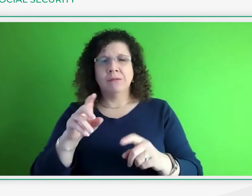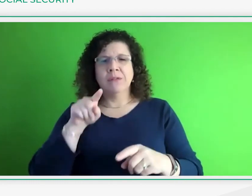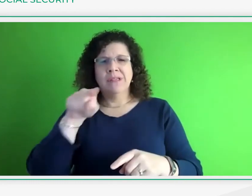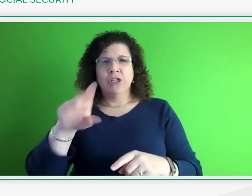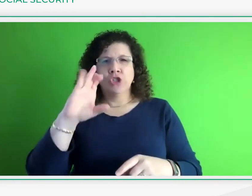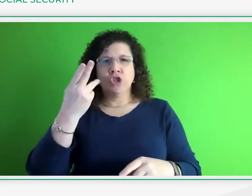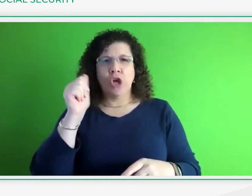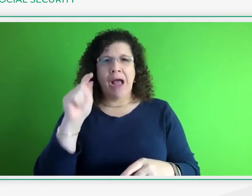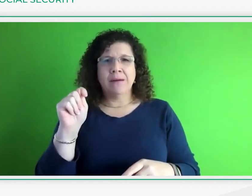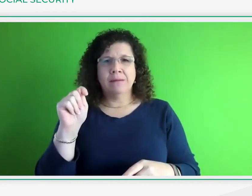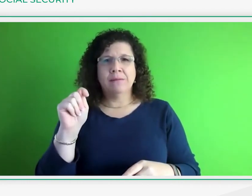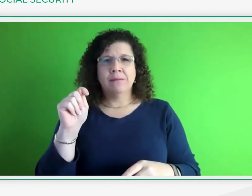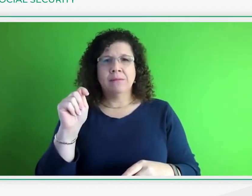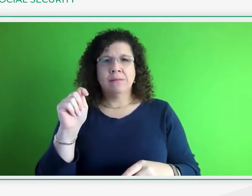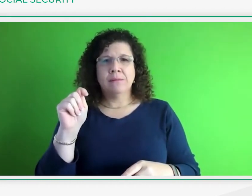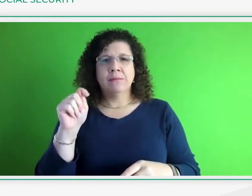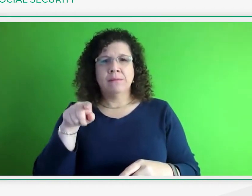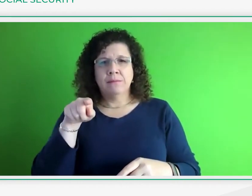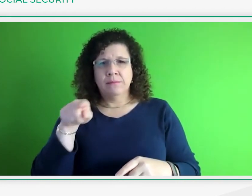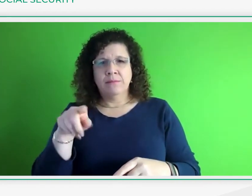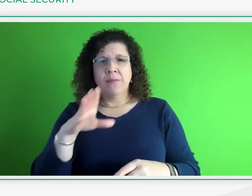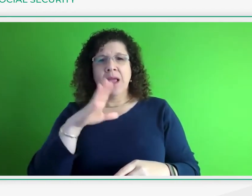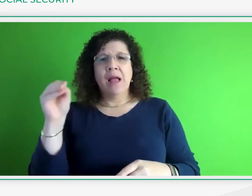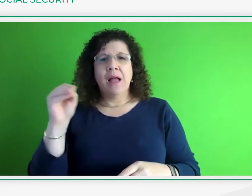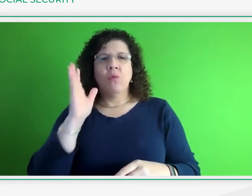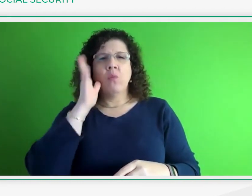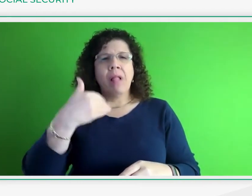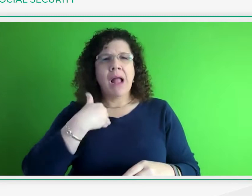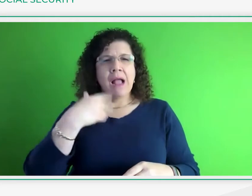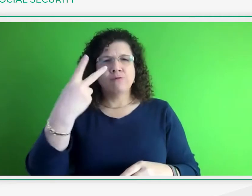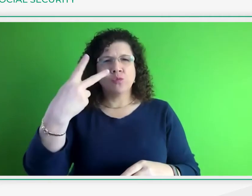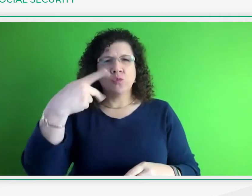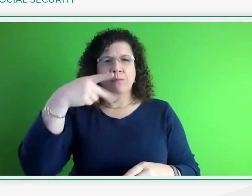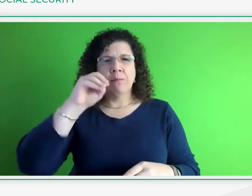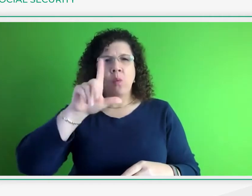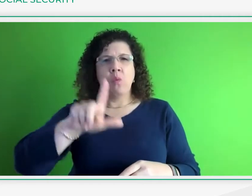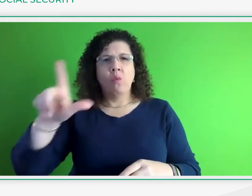But if you have any technical issues, then you'll use the chat.